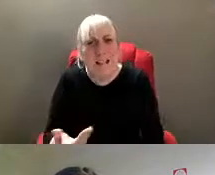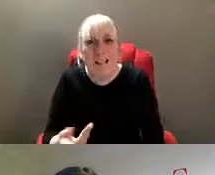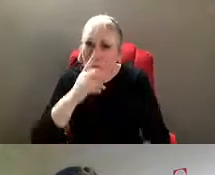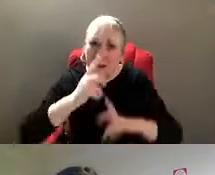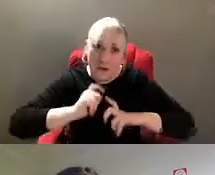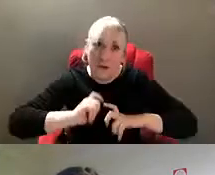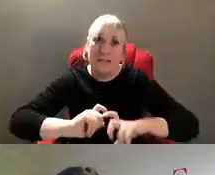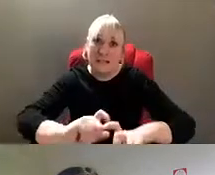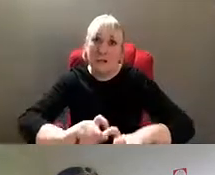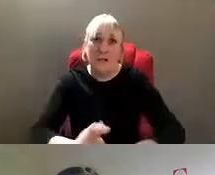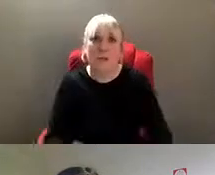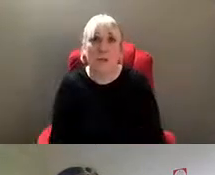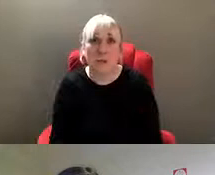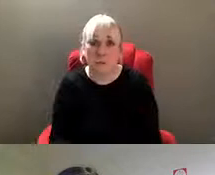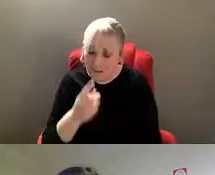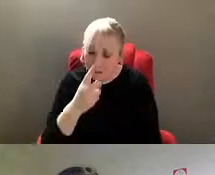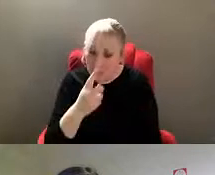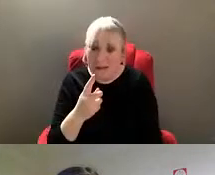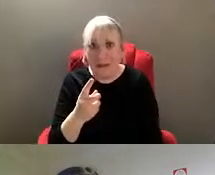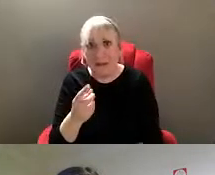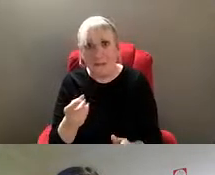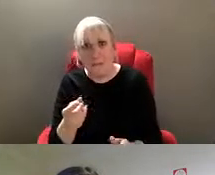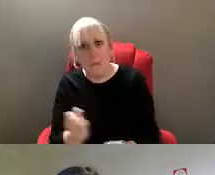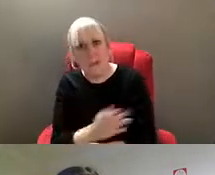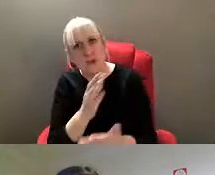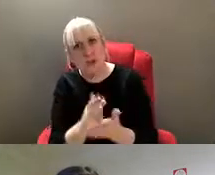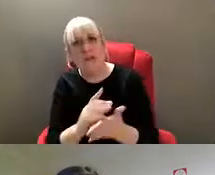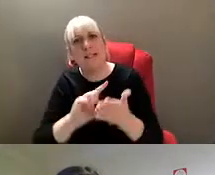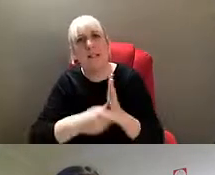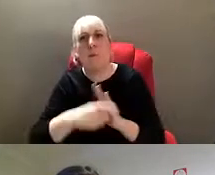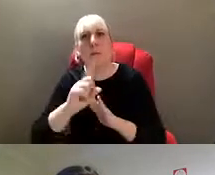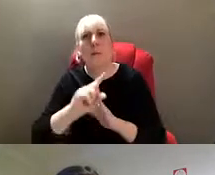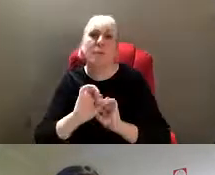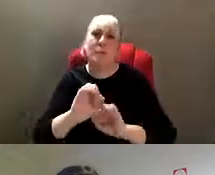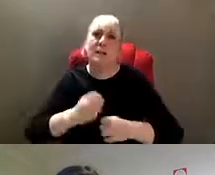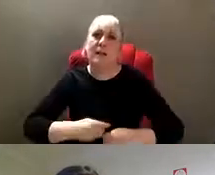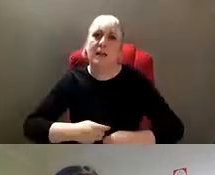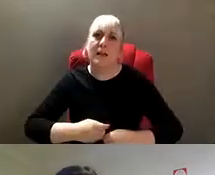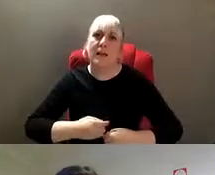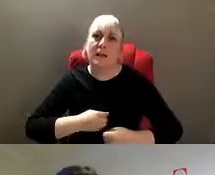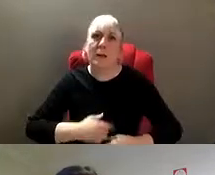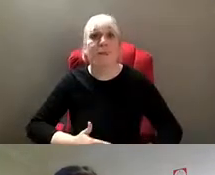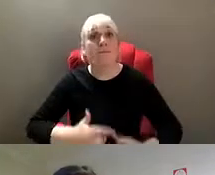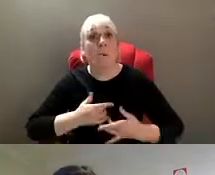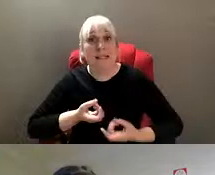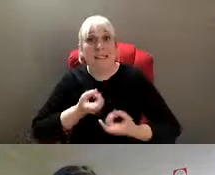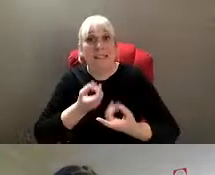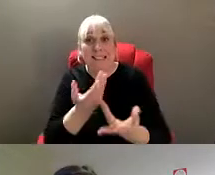how we can interject disabled people's voices into the advocacy for climate change and